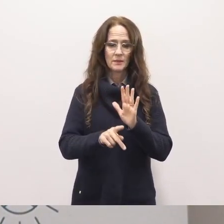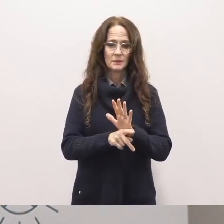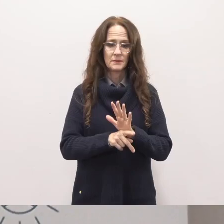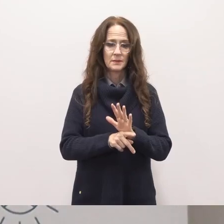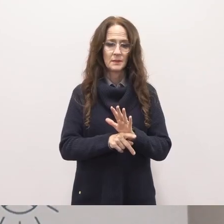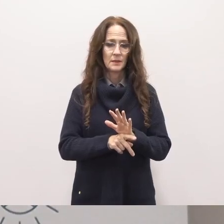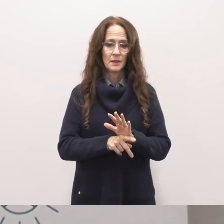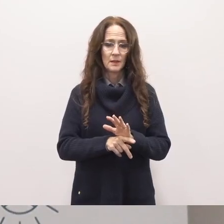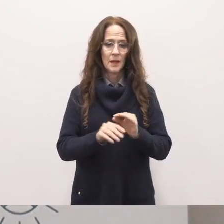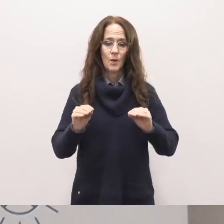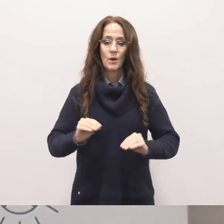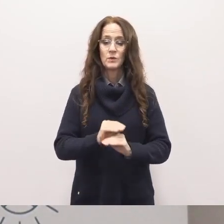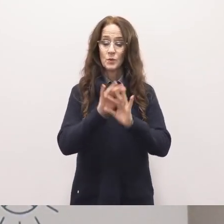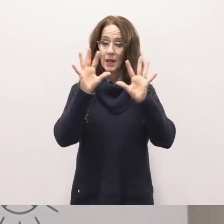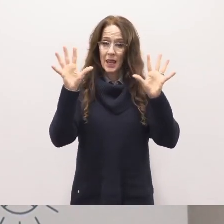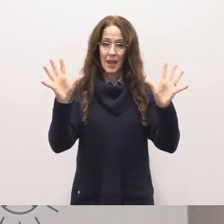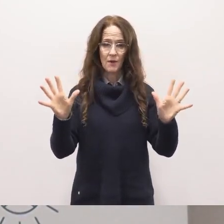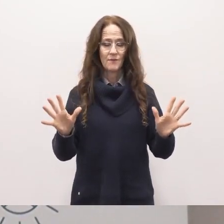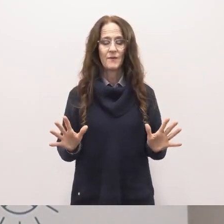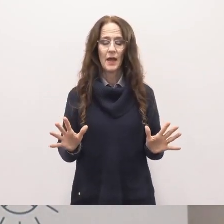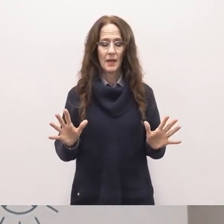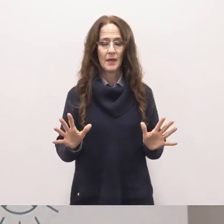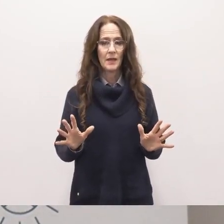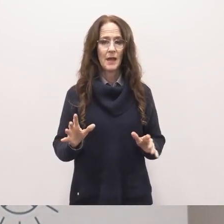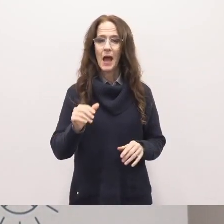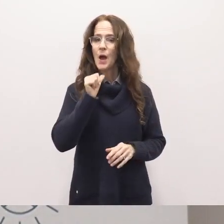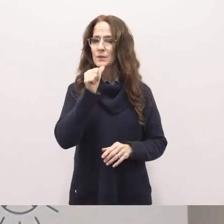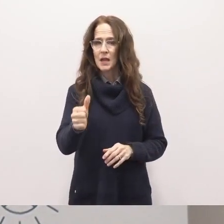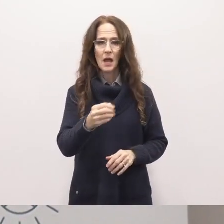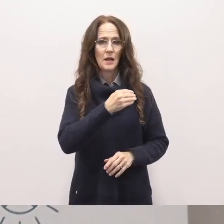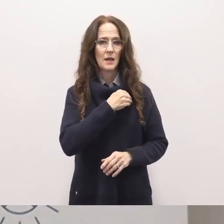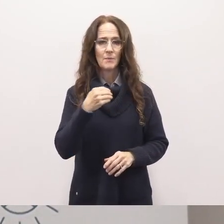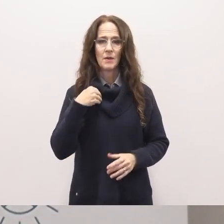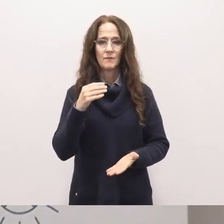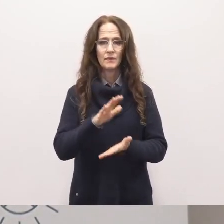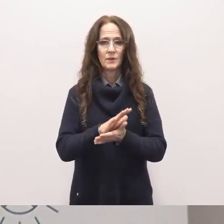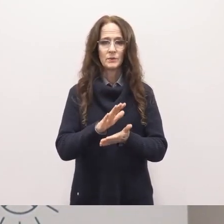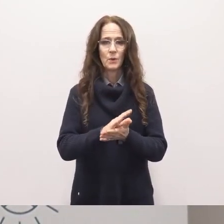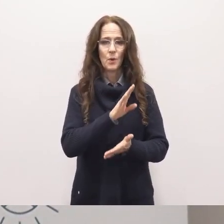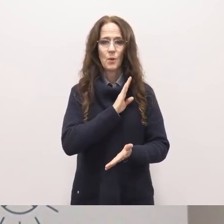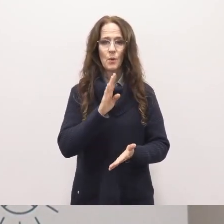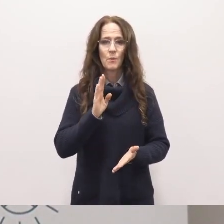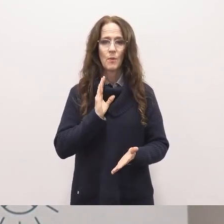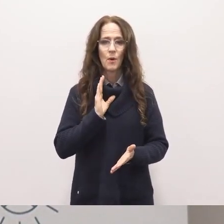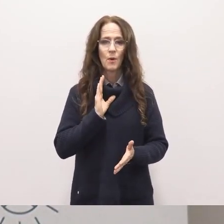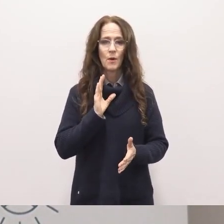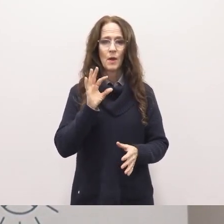I'd like to clarify that I was not a member of the school board when this elected body voted